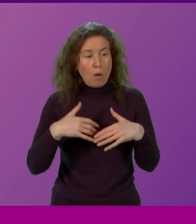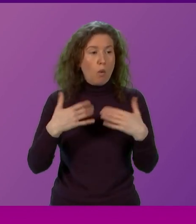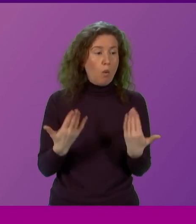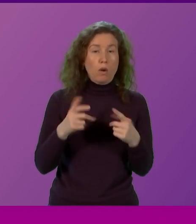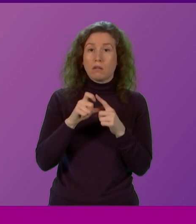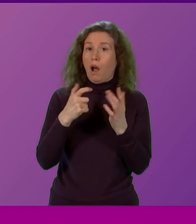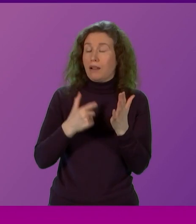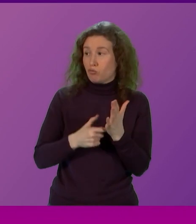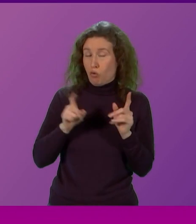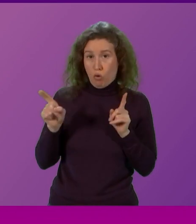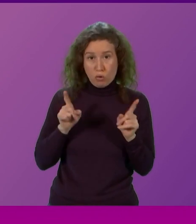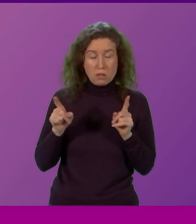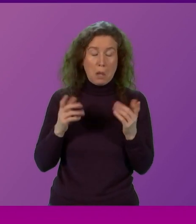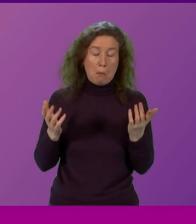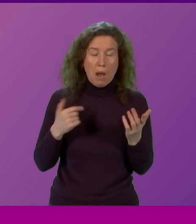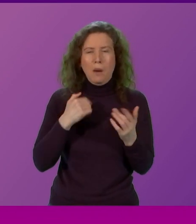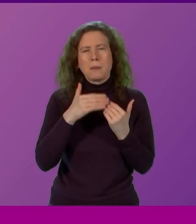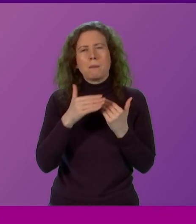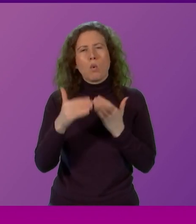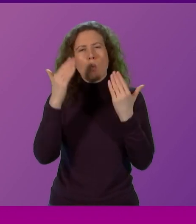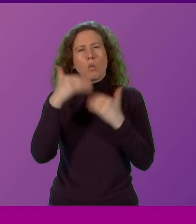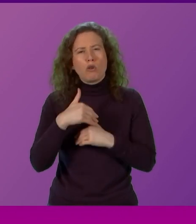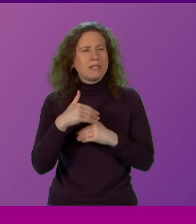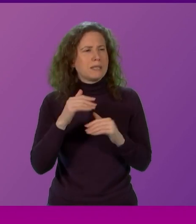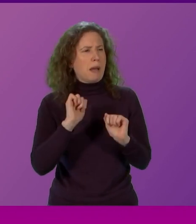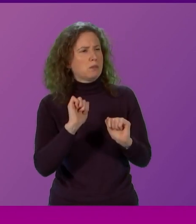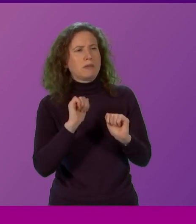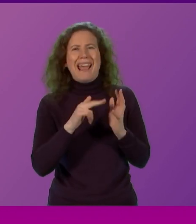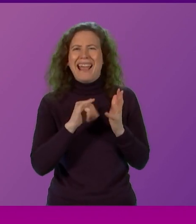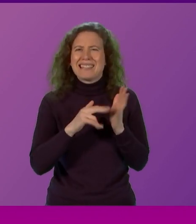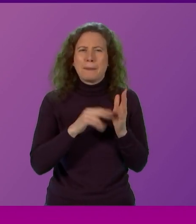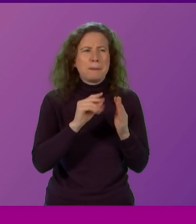Ross, what I would be more worried about than whatever is happening in the SNP leadership